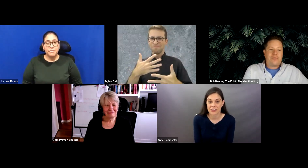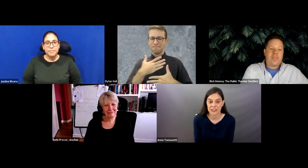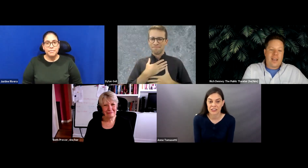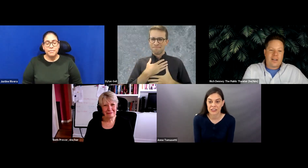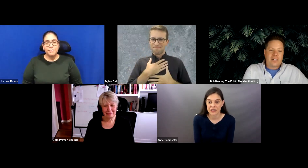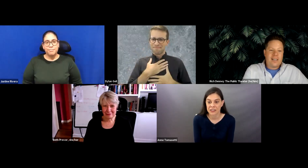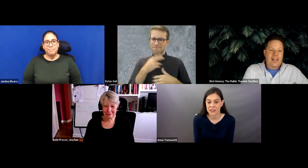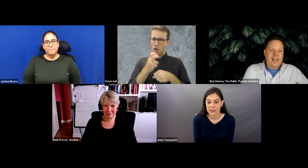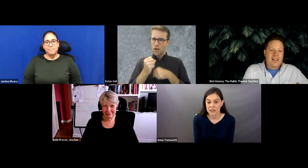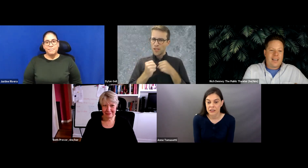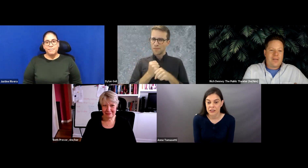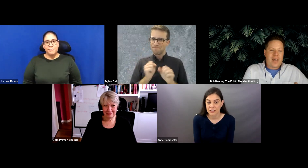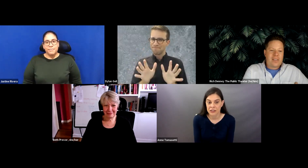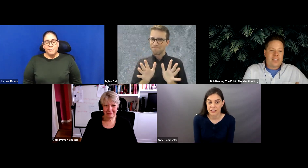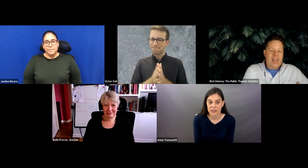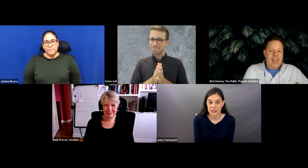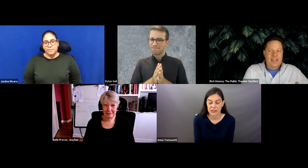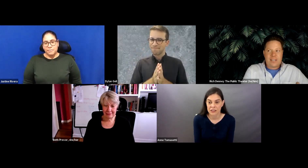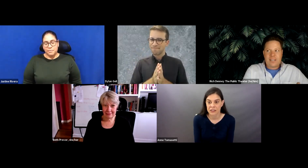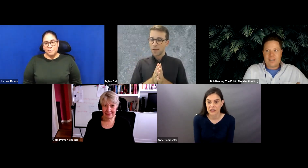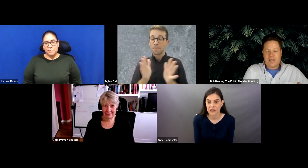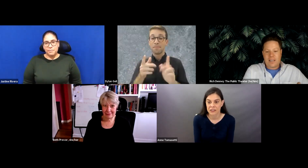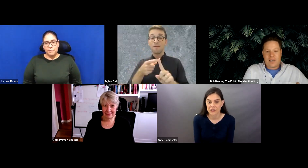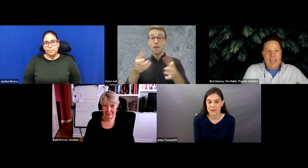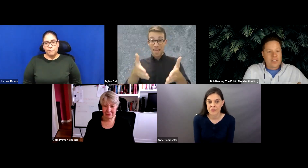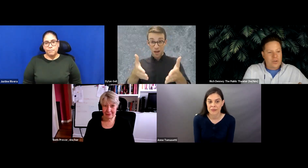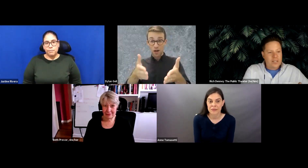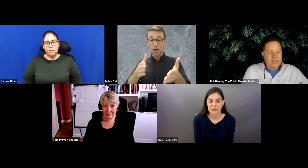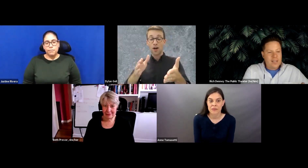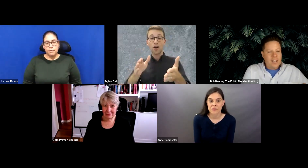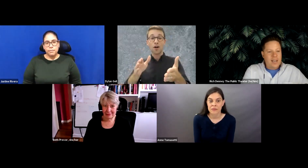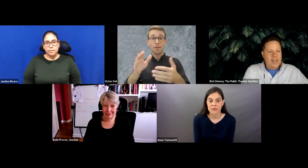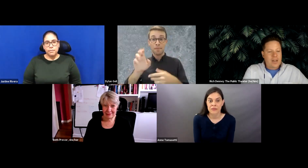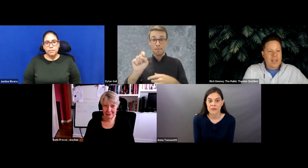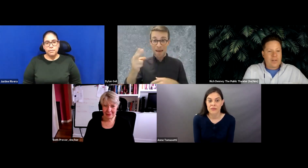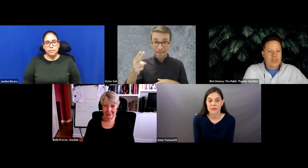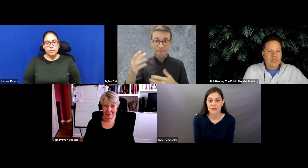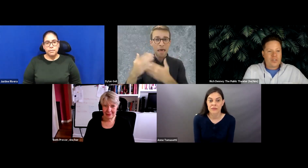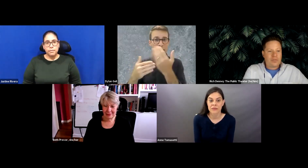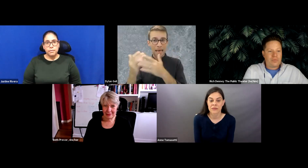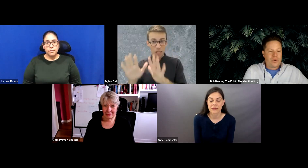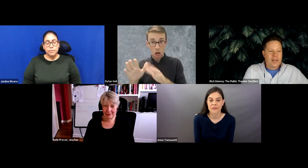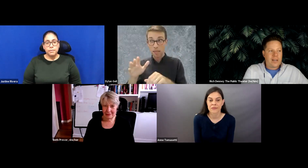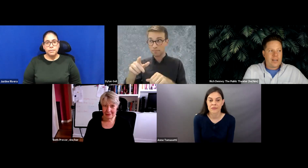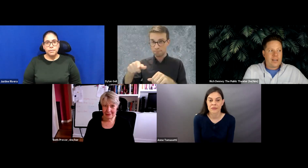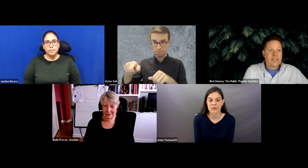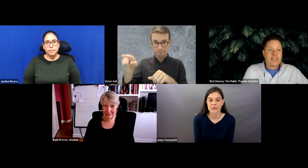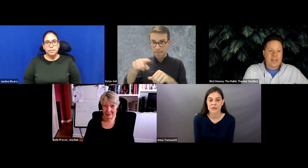From there, Beth and Hands On had made arrangements to assist